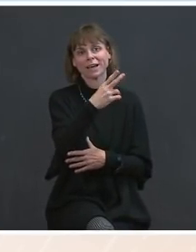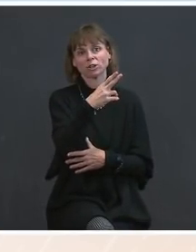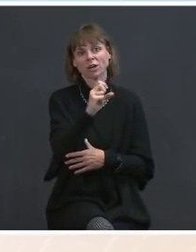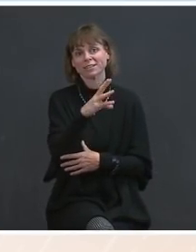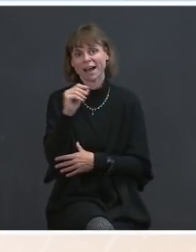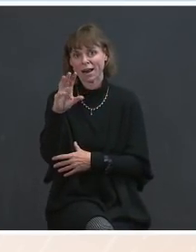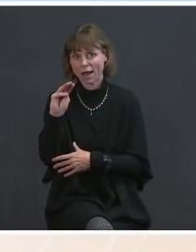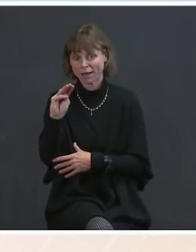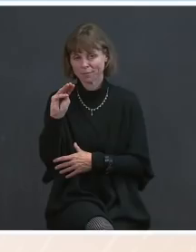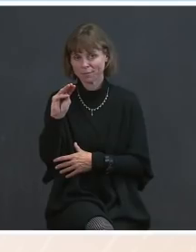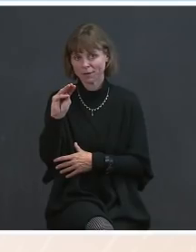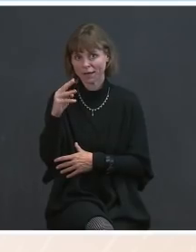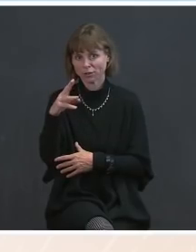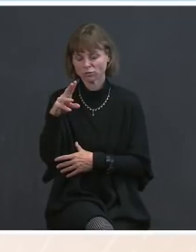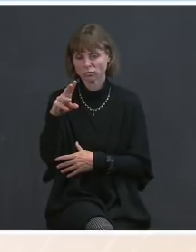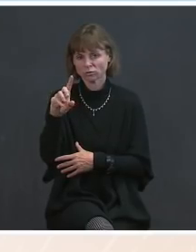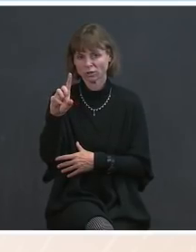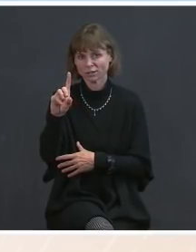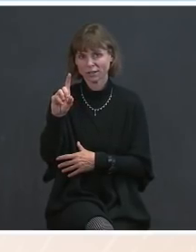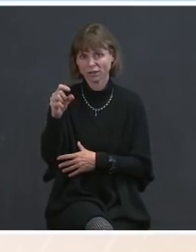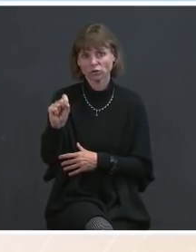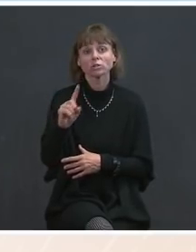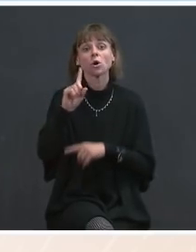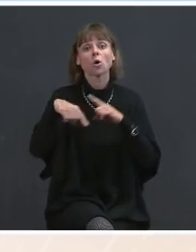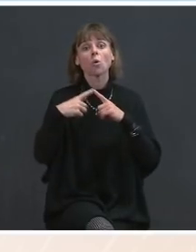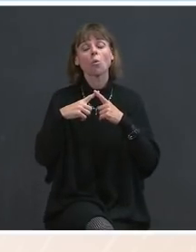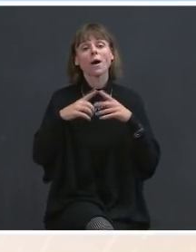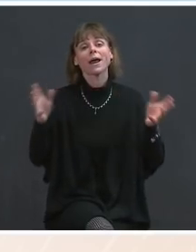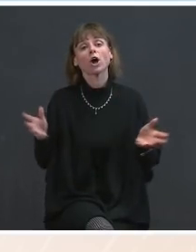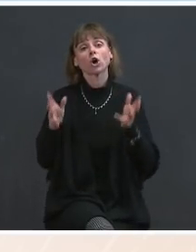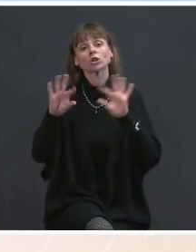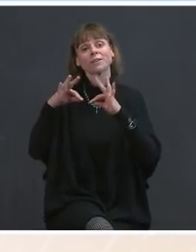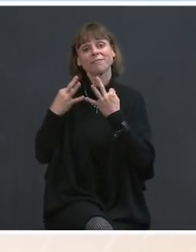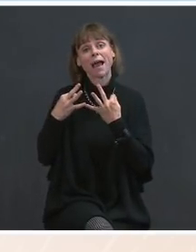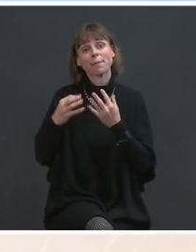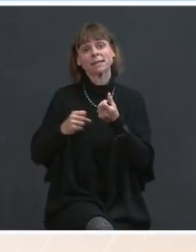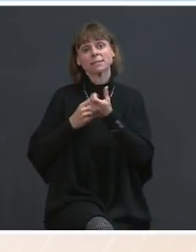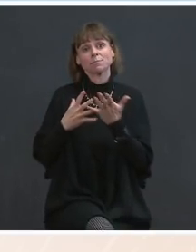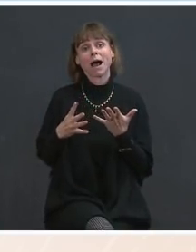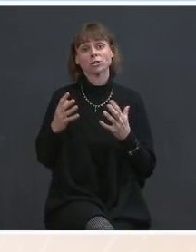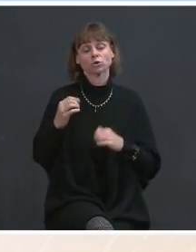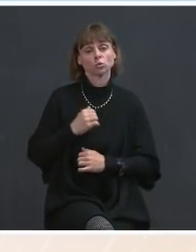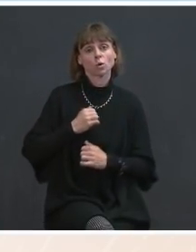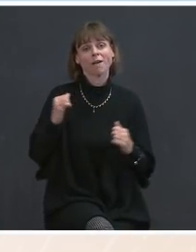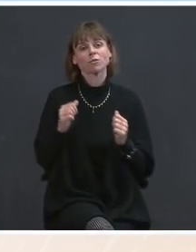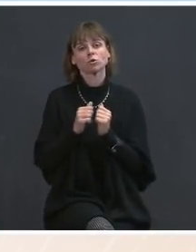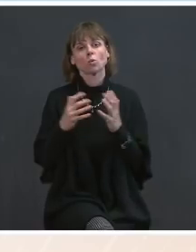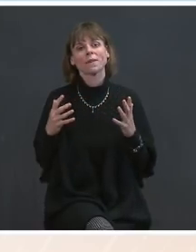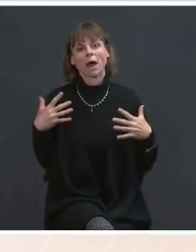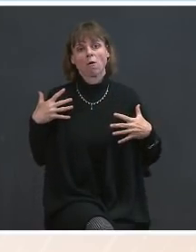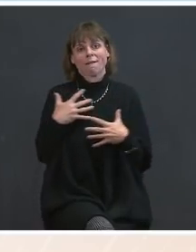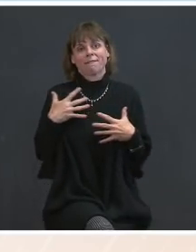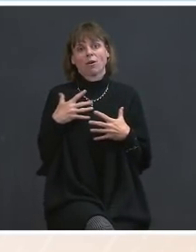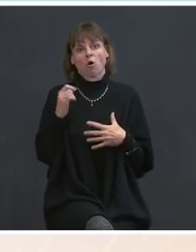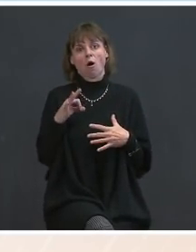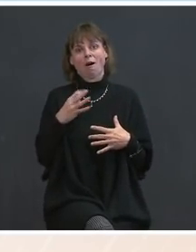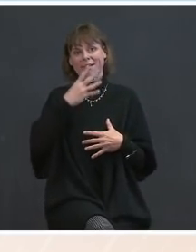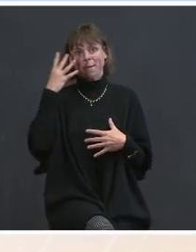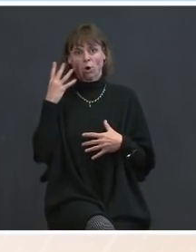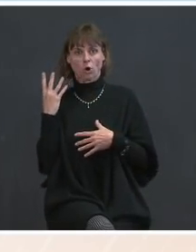which we believe will encourage families and sponsors to come forward without fear of additional immigration enforcement. And we've seen this as an issue,